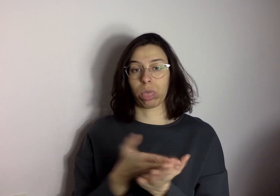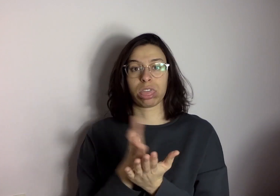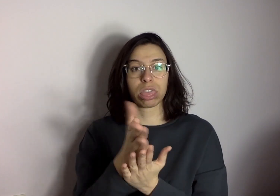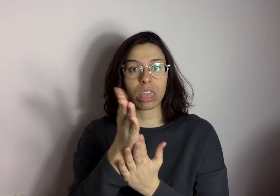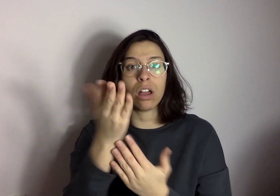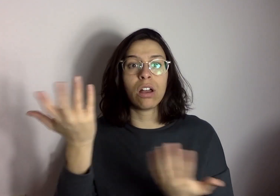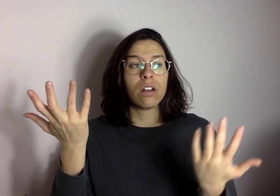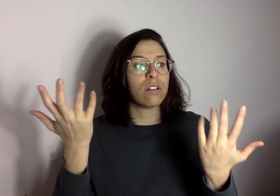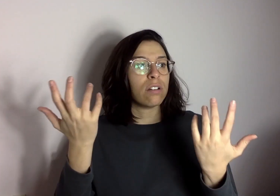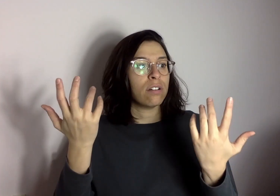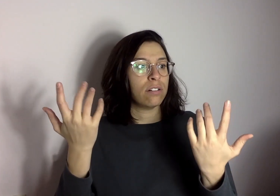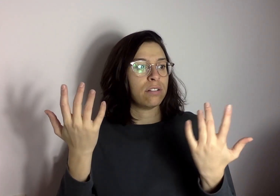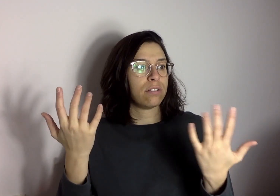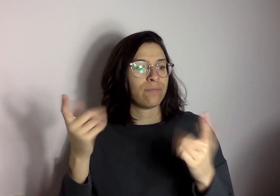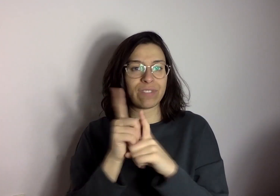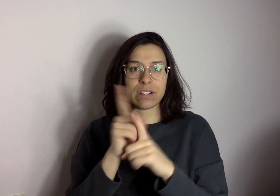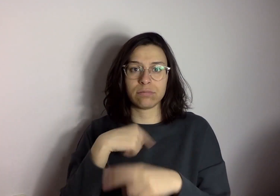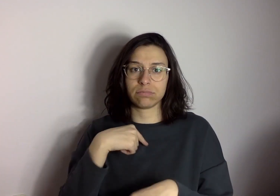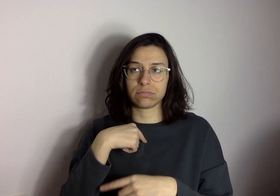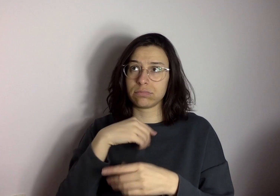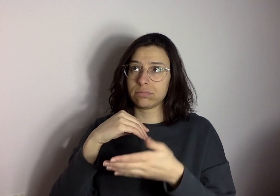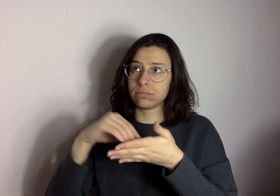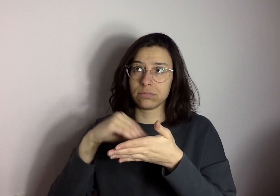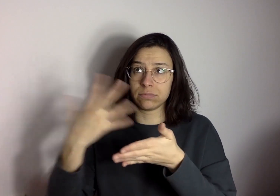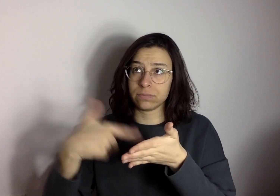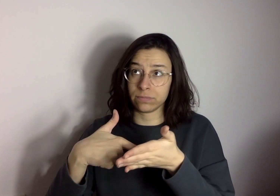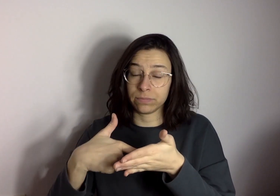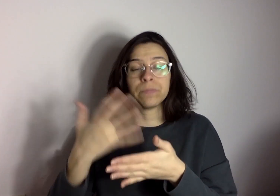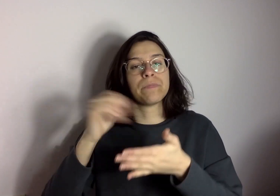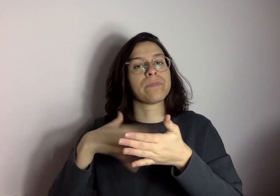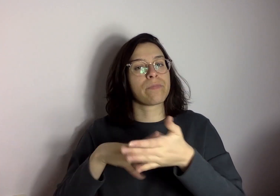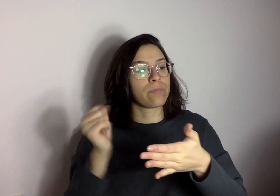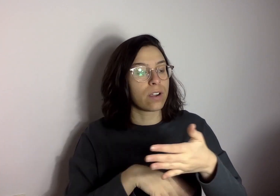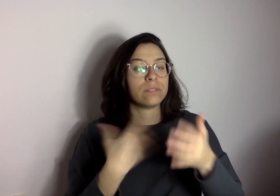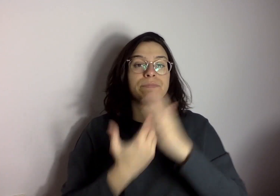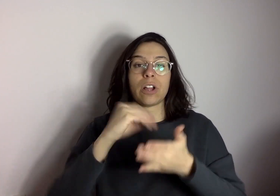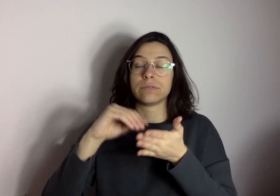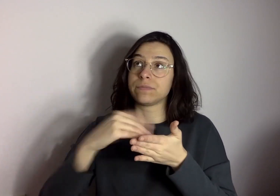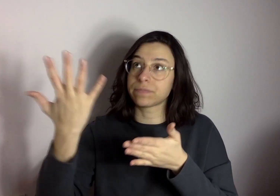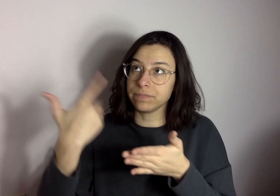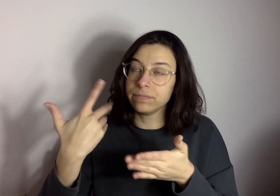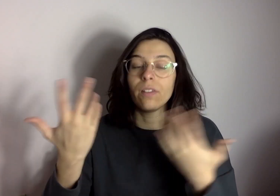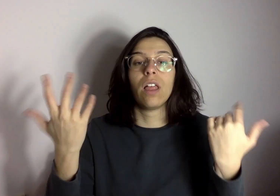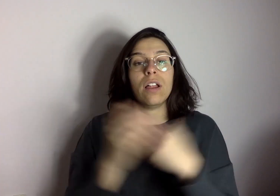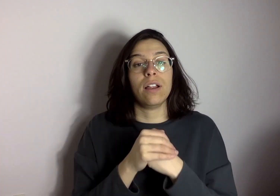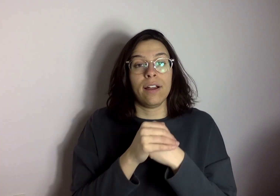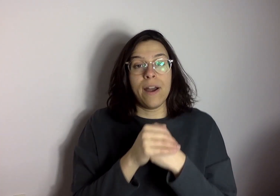and then you try hard write something again and again but they are still not satisfied....